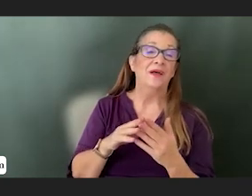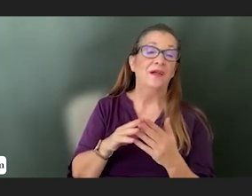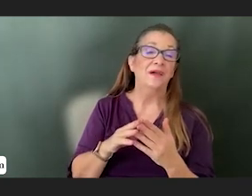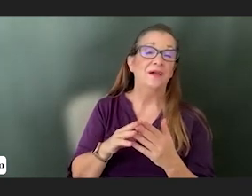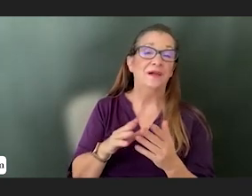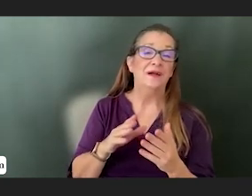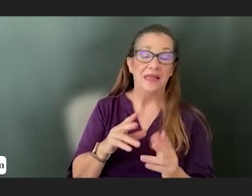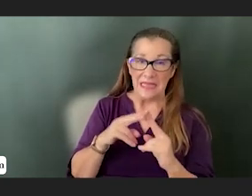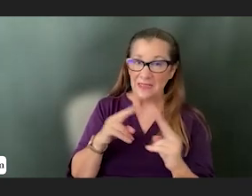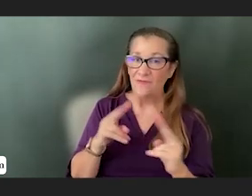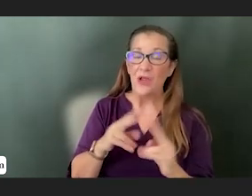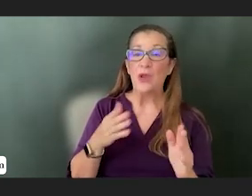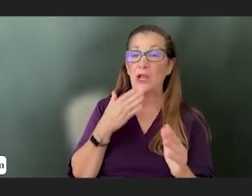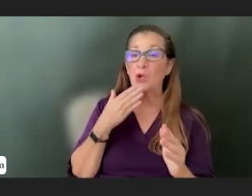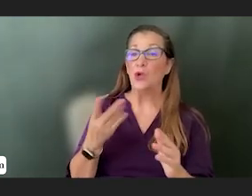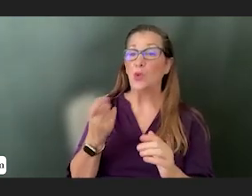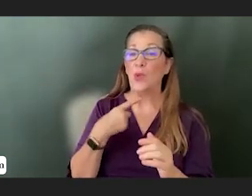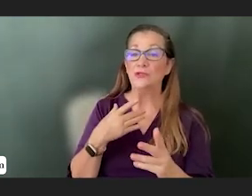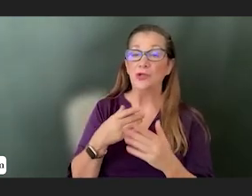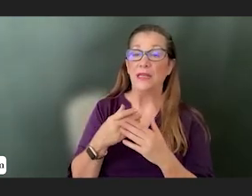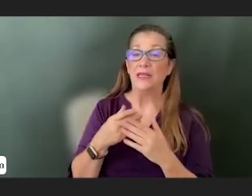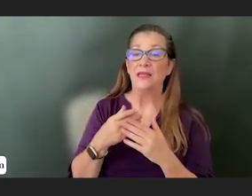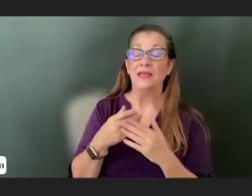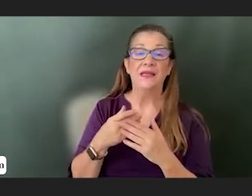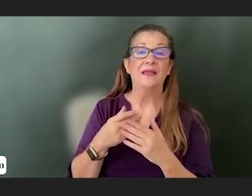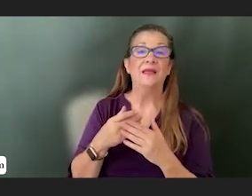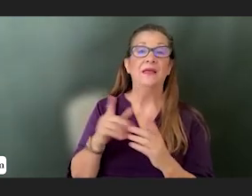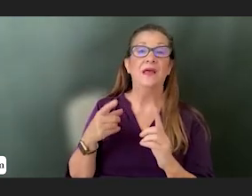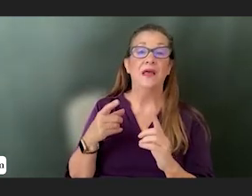It's a very good question. Um, and one I'm going to directly address.